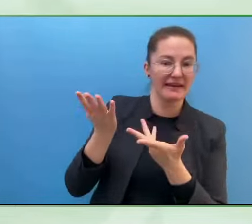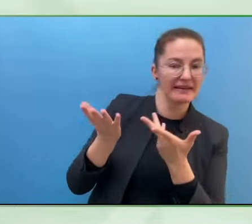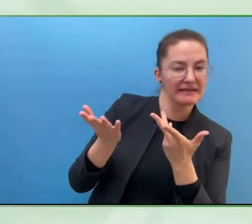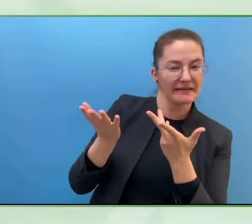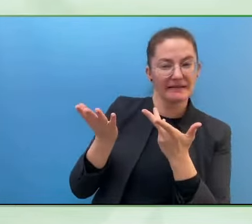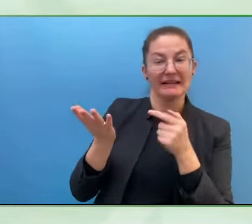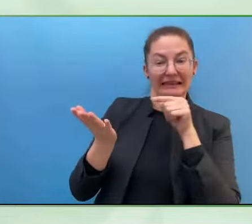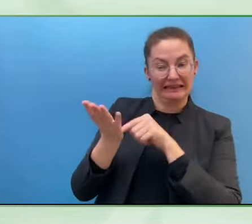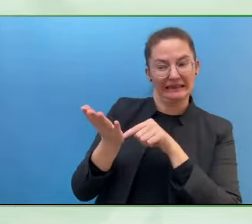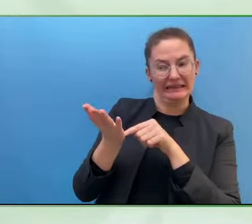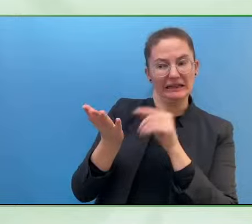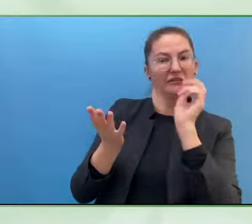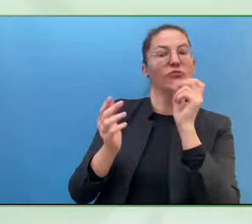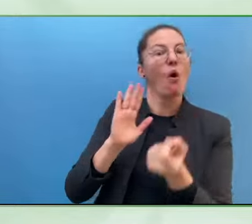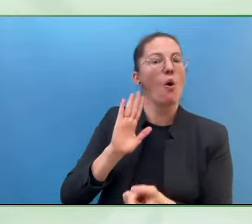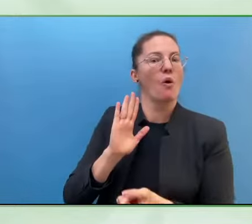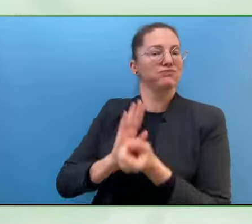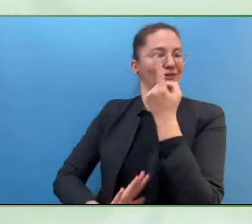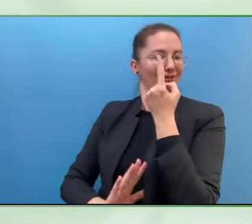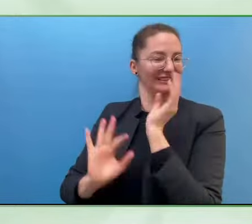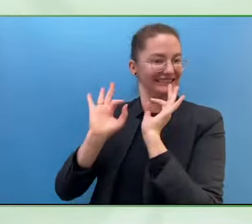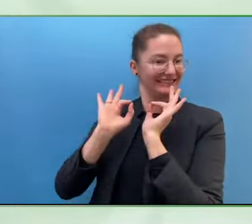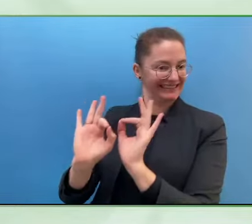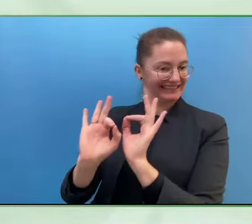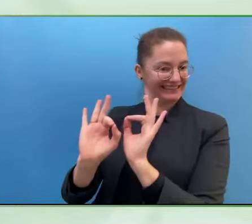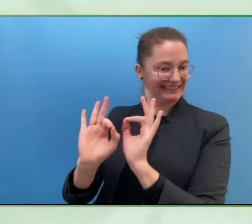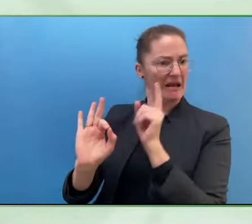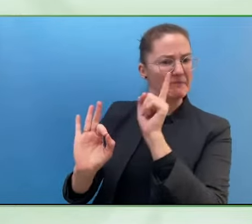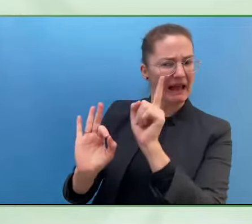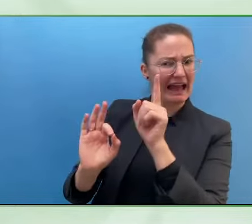We have a cooperation with Emporia.